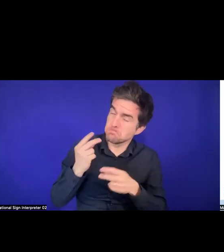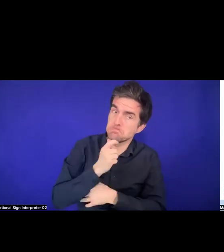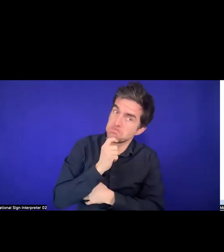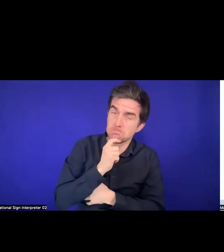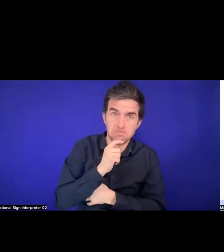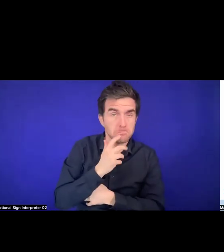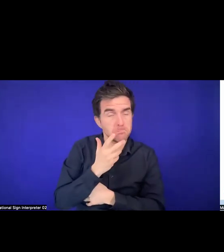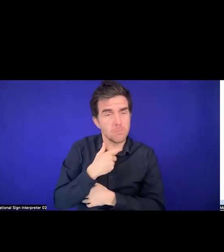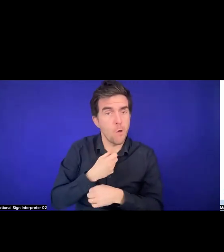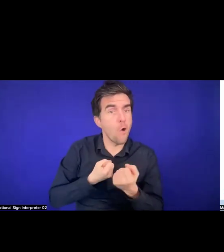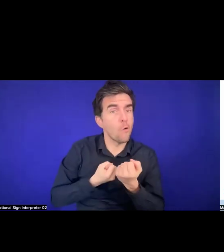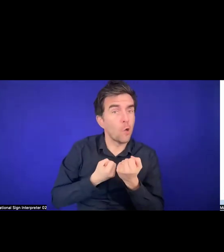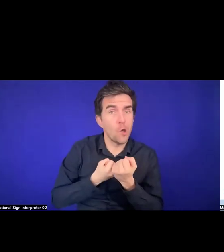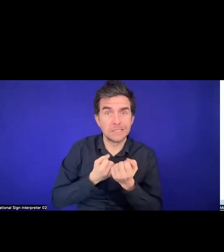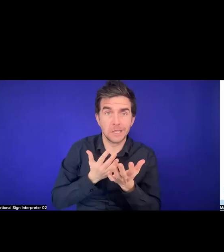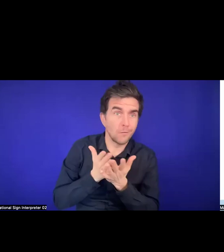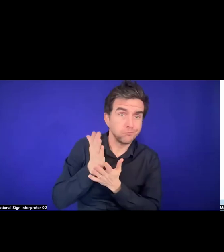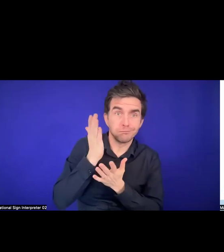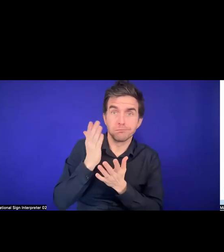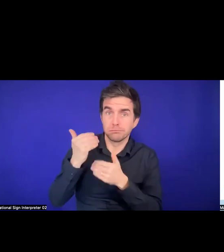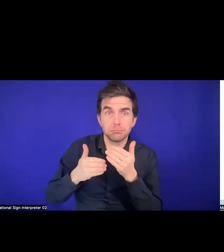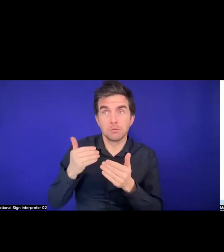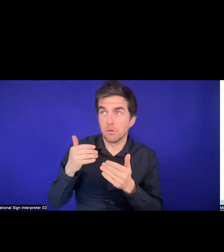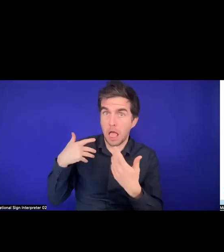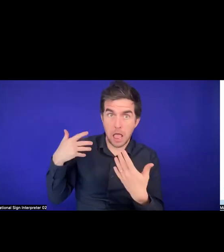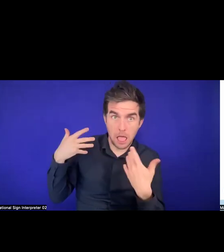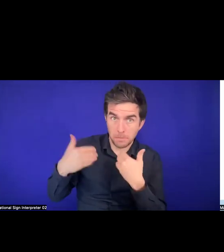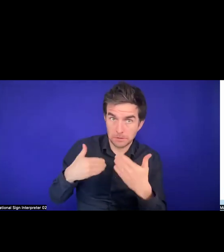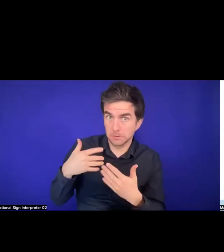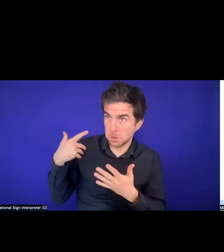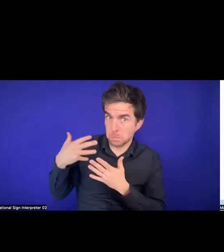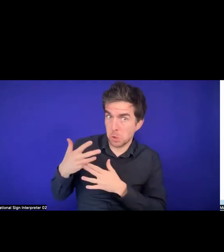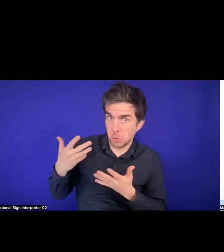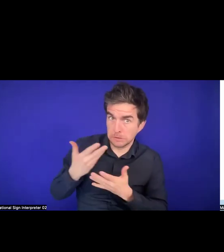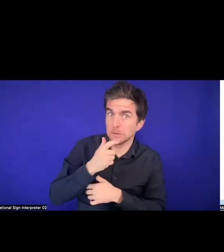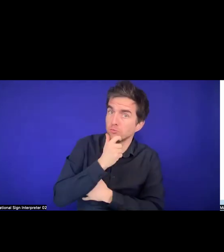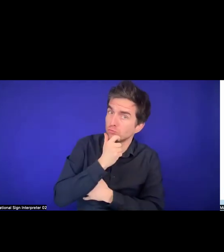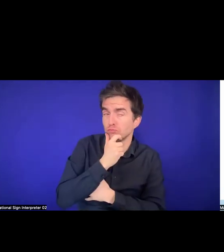and we are looking at developing the next phase of that, so very much on the very